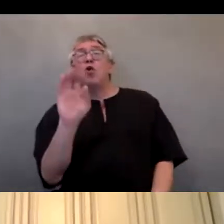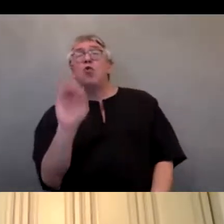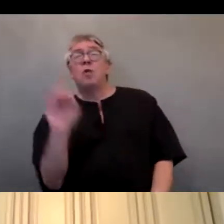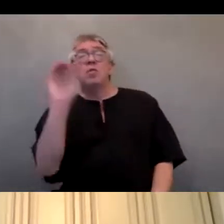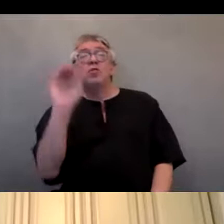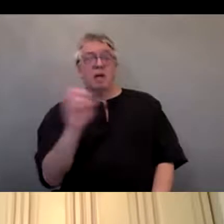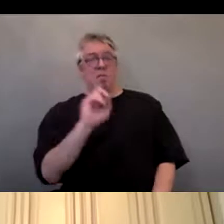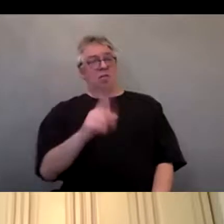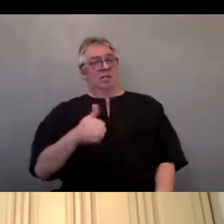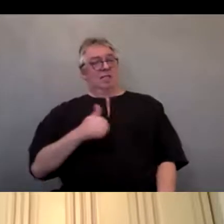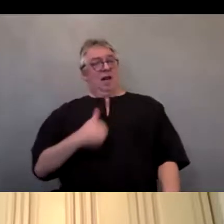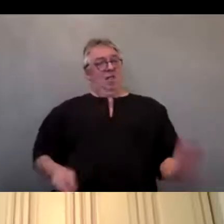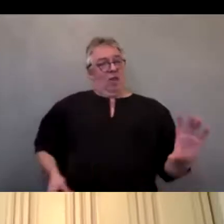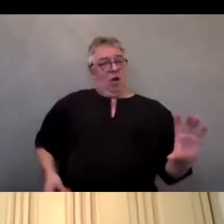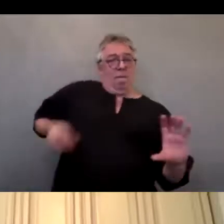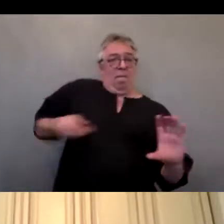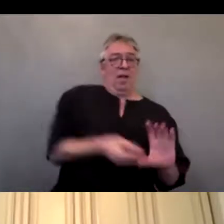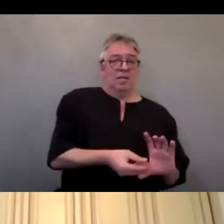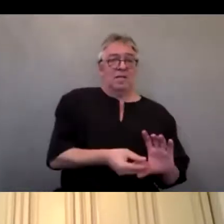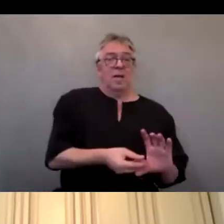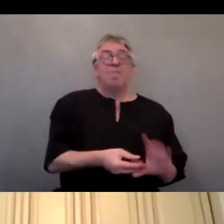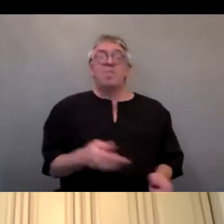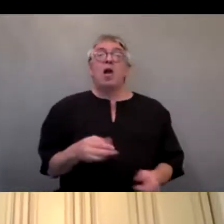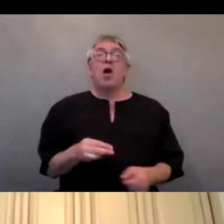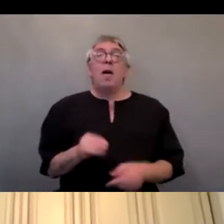yourself. That is still available. Medicare pays